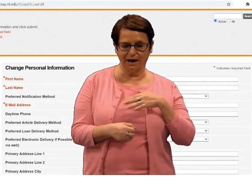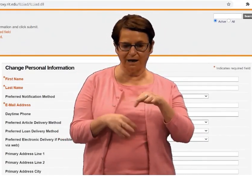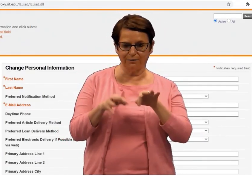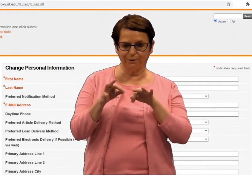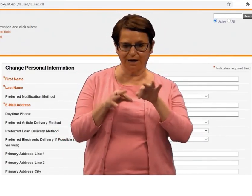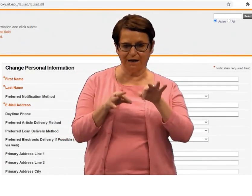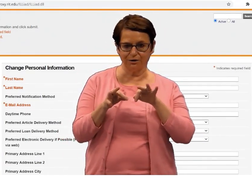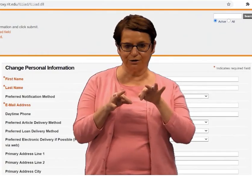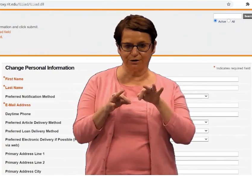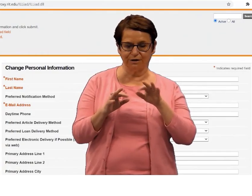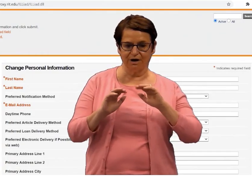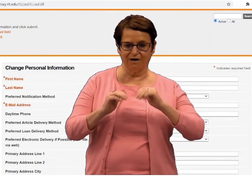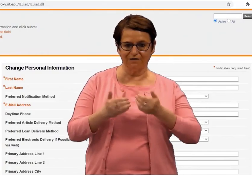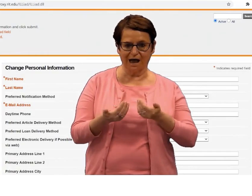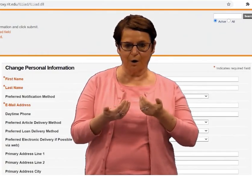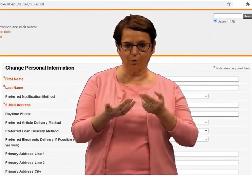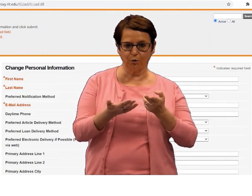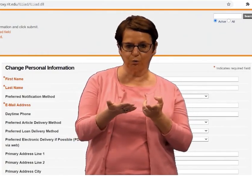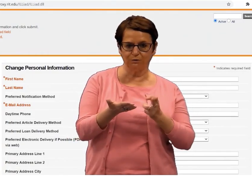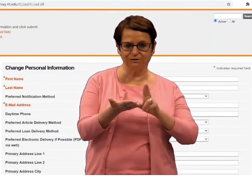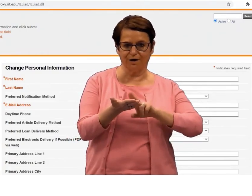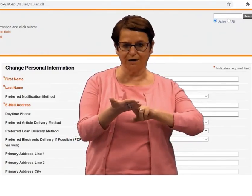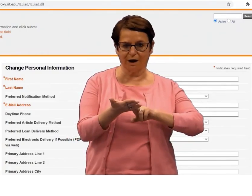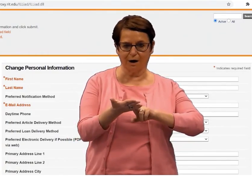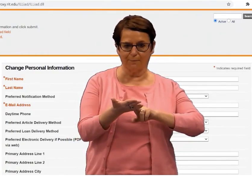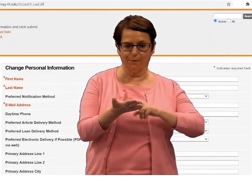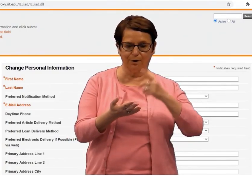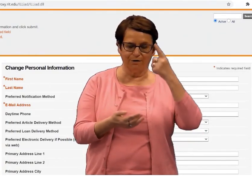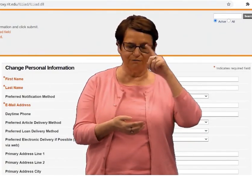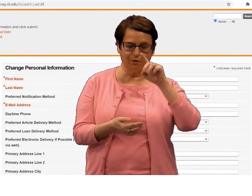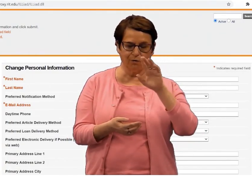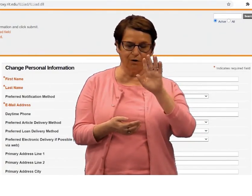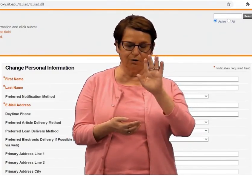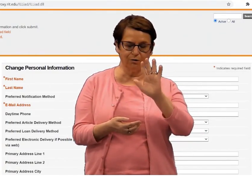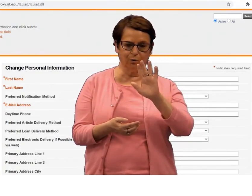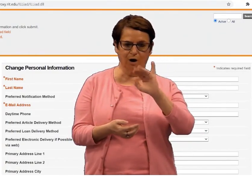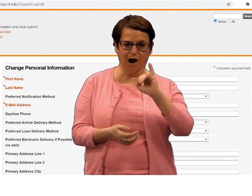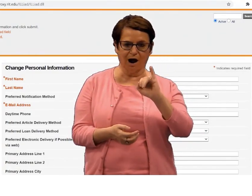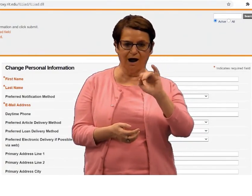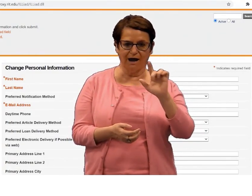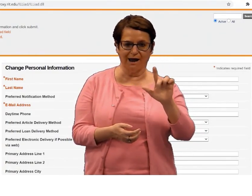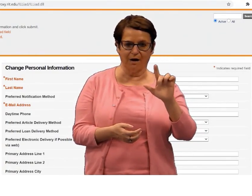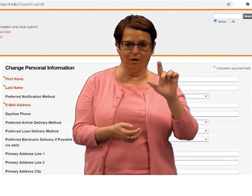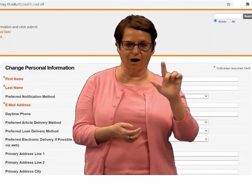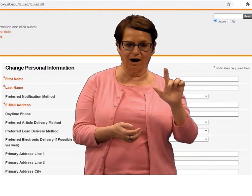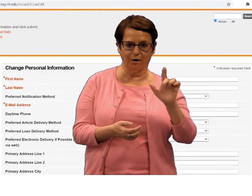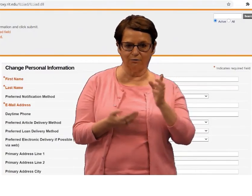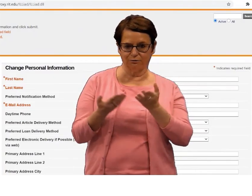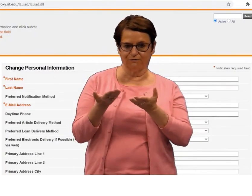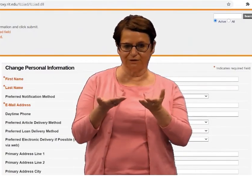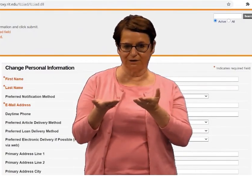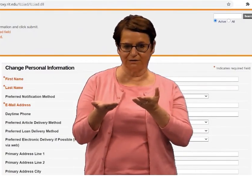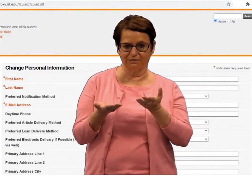That sums up my explanation today on how to sign up for ILL services.